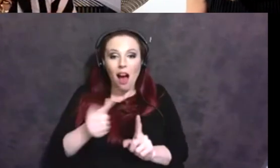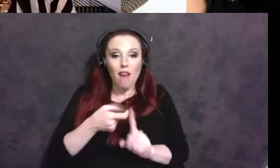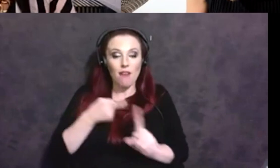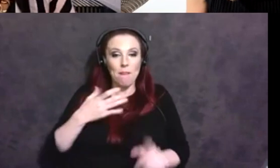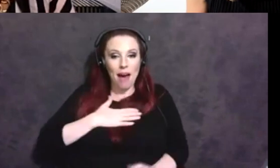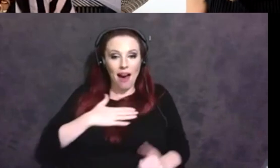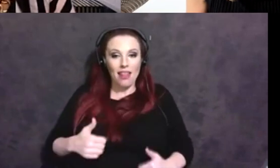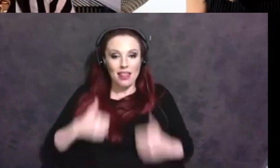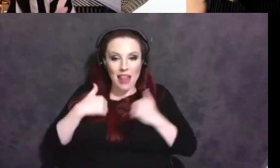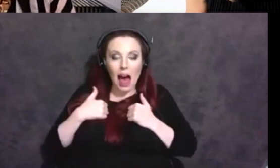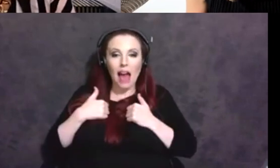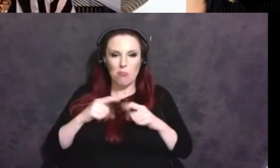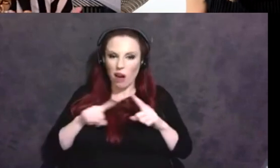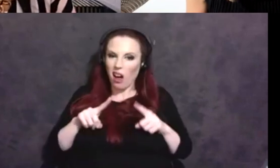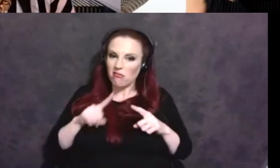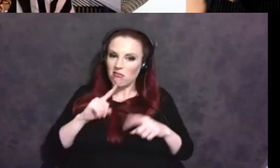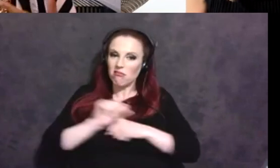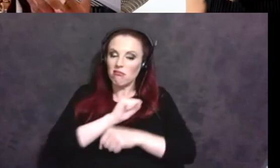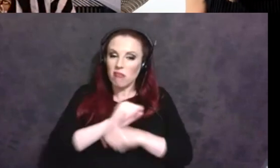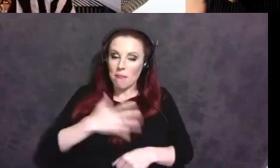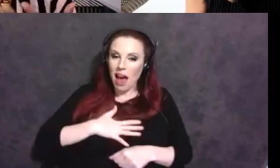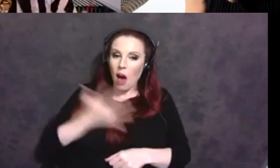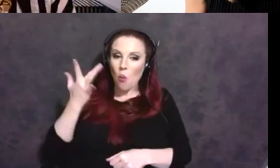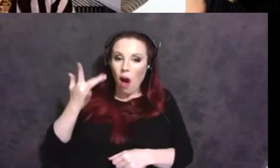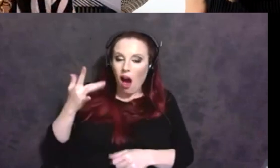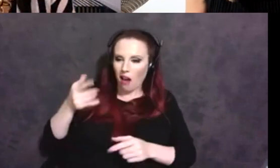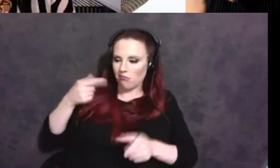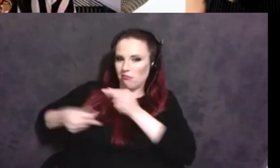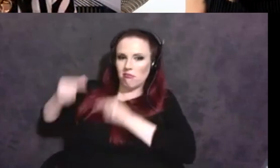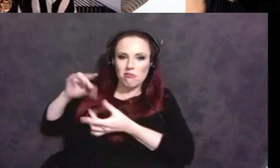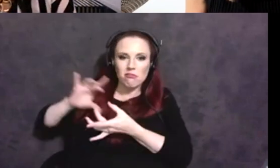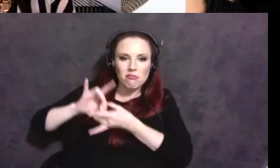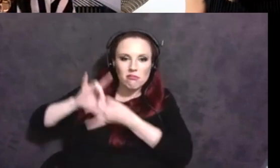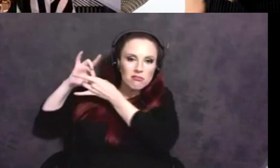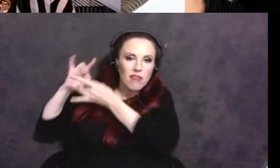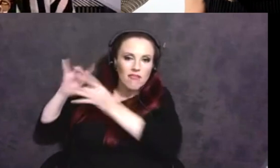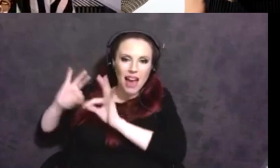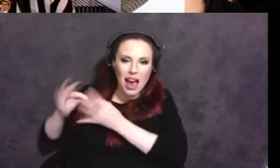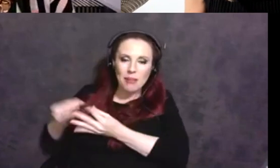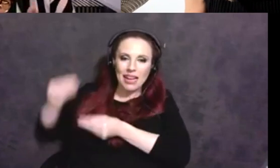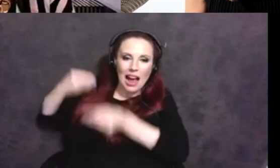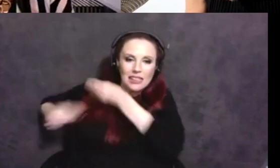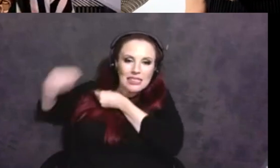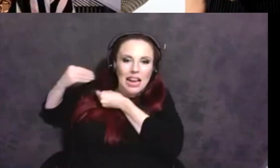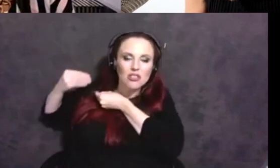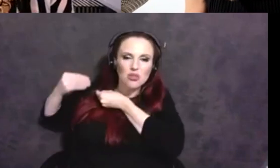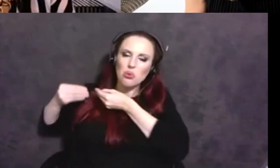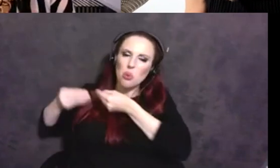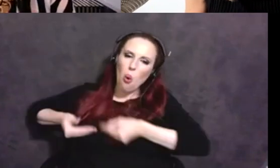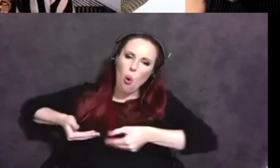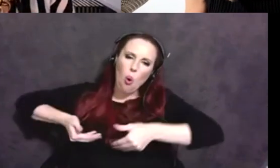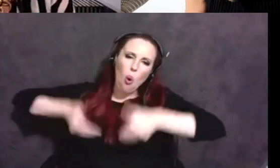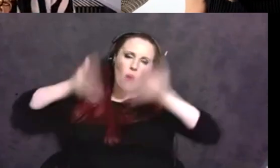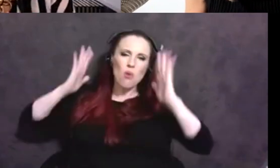and so much of this heaviness I feel in my body is not mine in this life, however, it